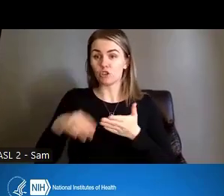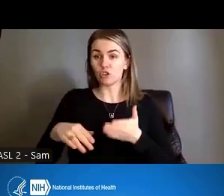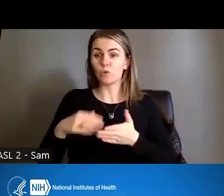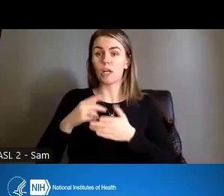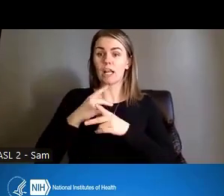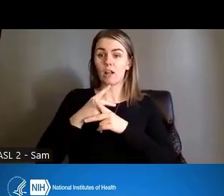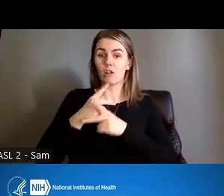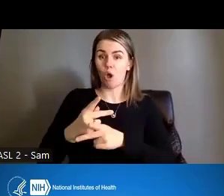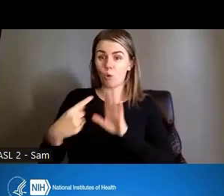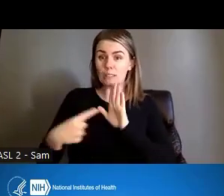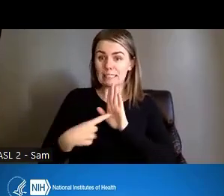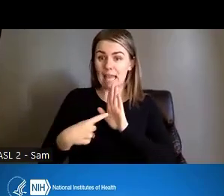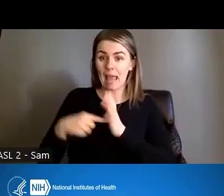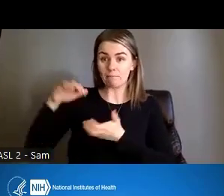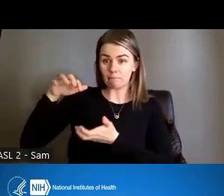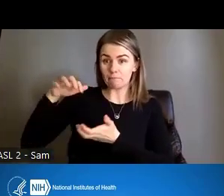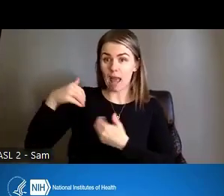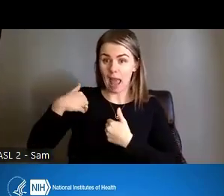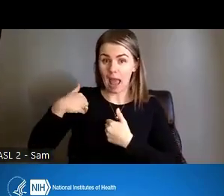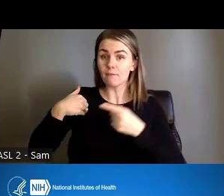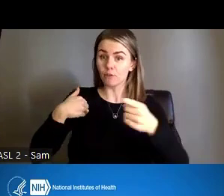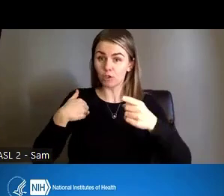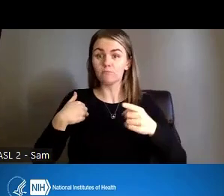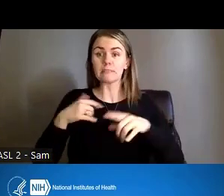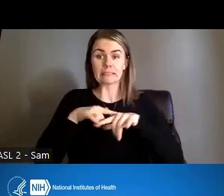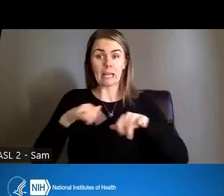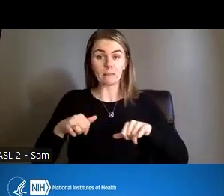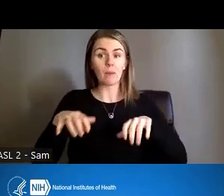then you should definitely look into the LRP program.